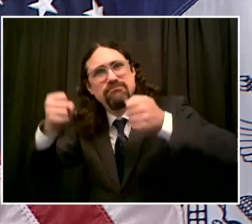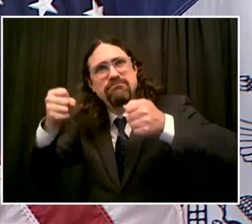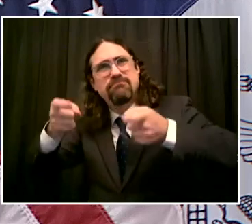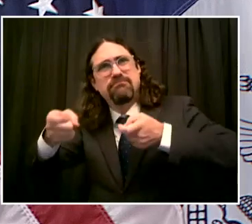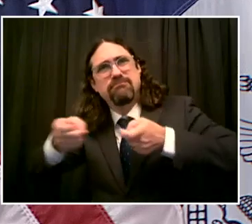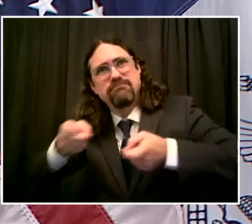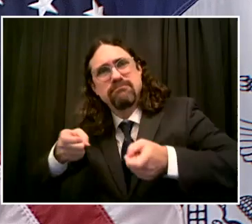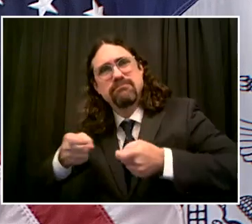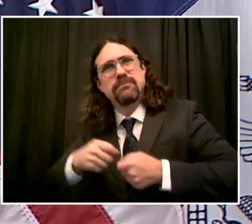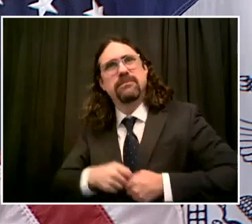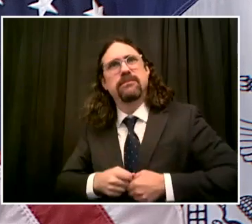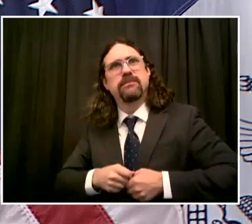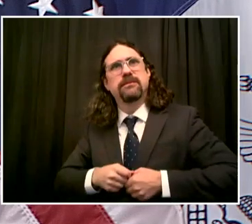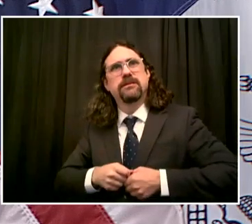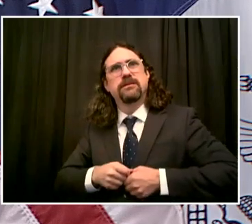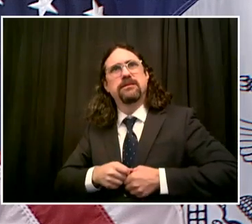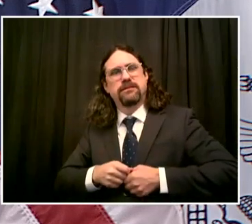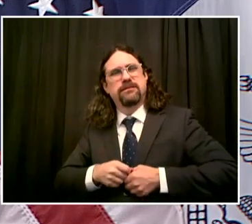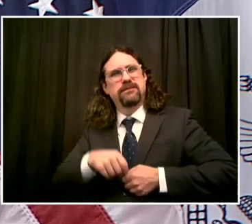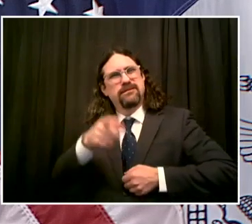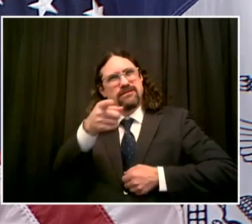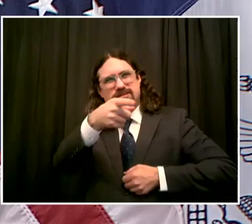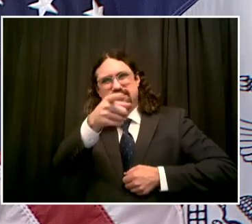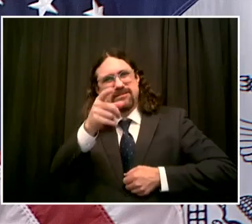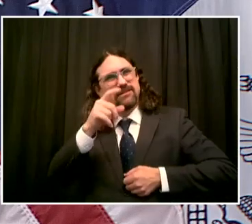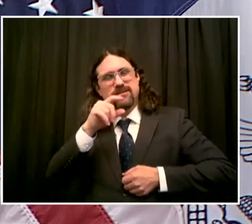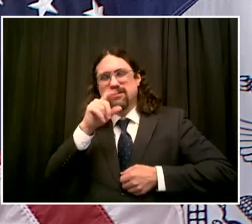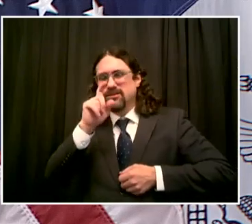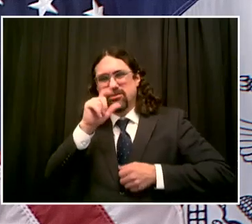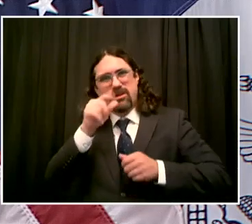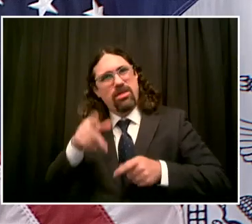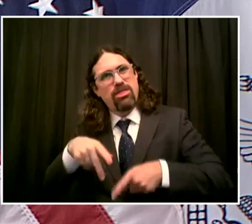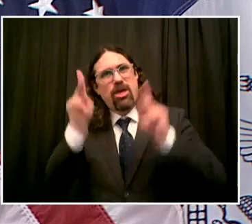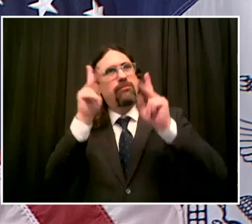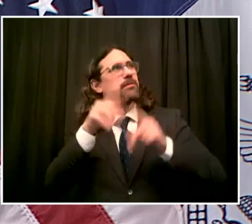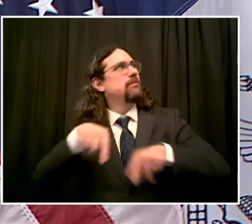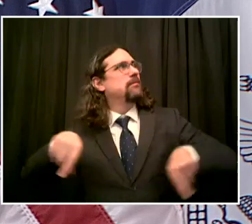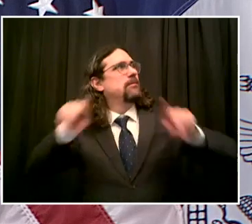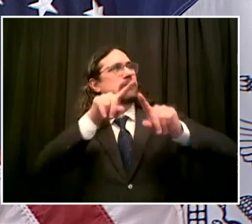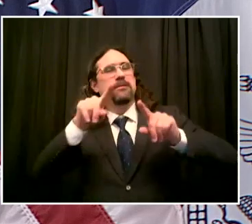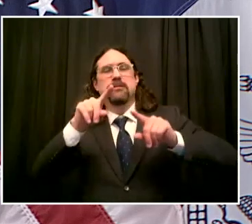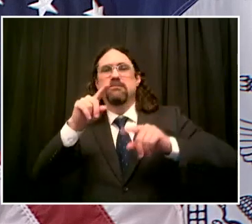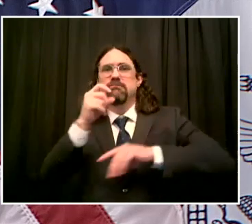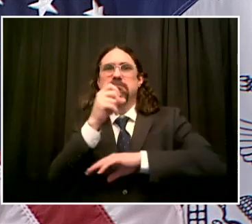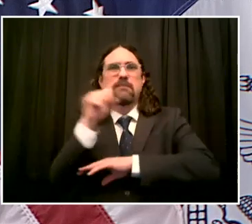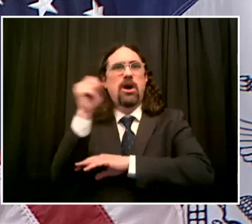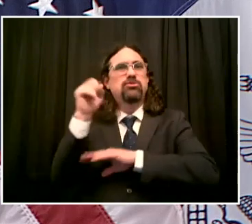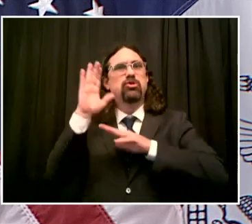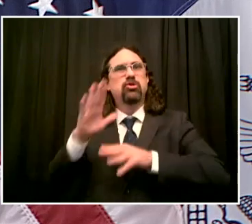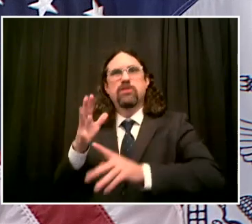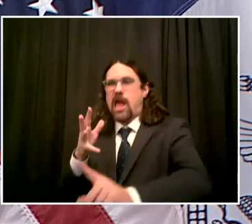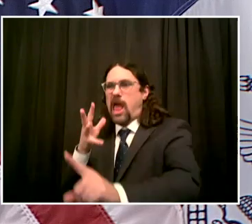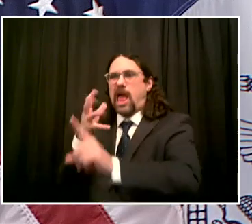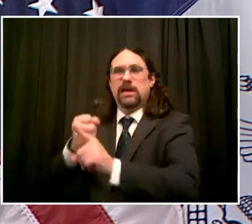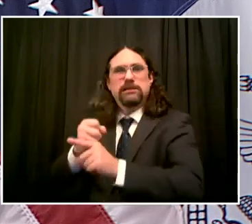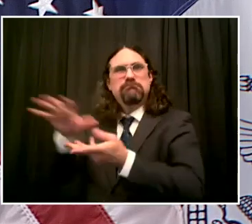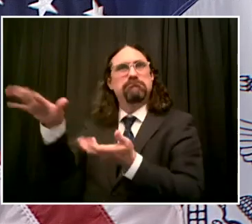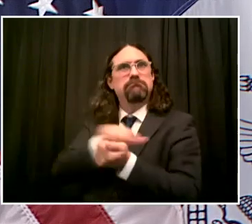YOUR COMMUNITY AND DO NOT LET A FEW ATTACK YOUR COMMUNITIES,